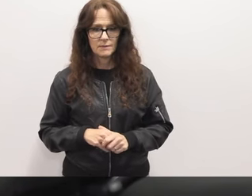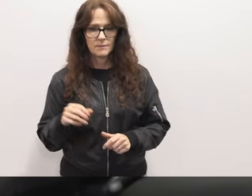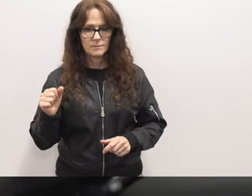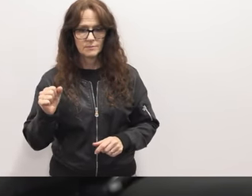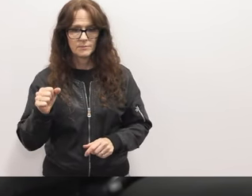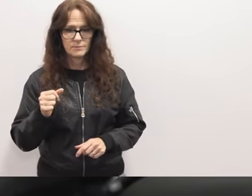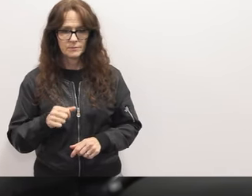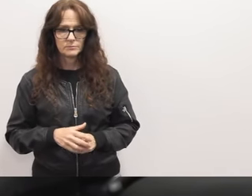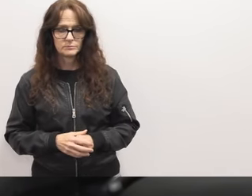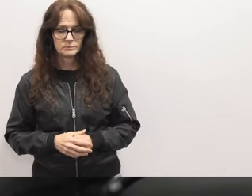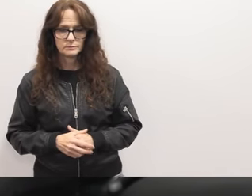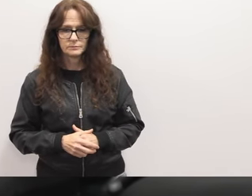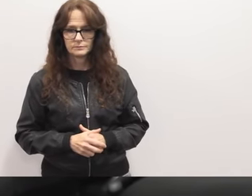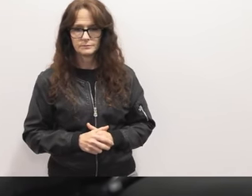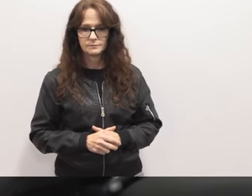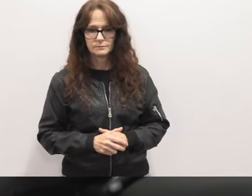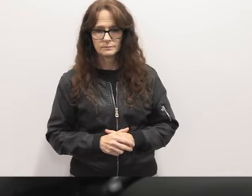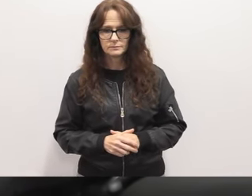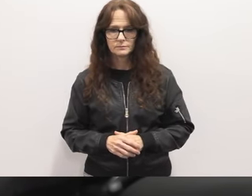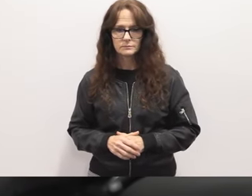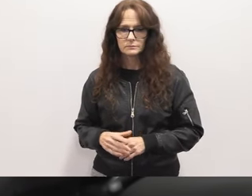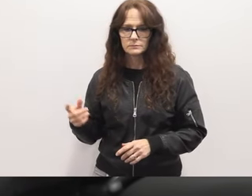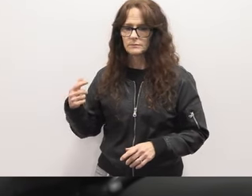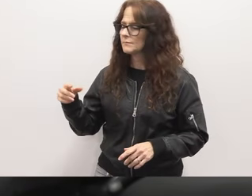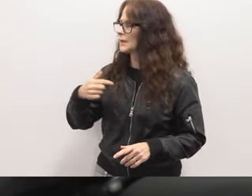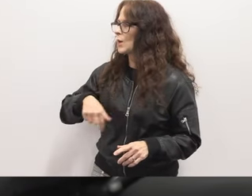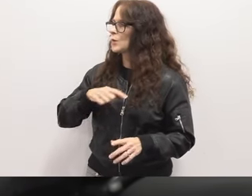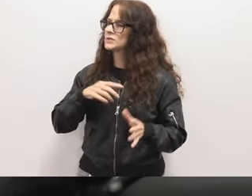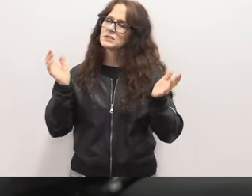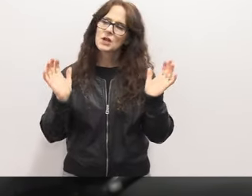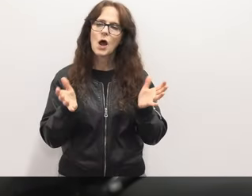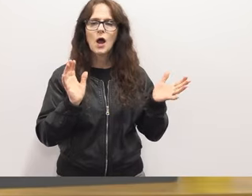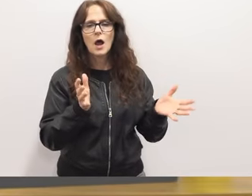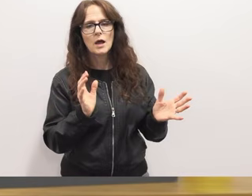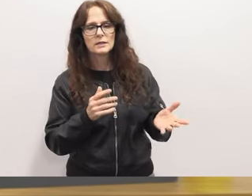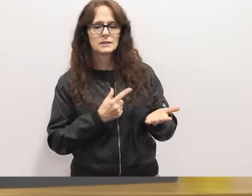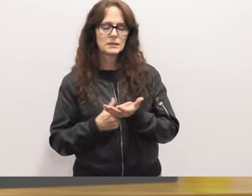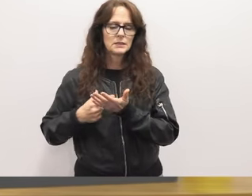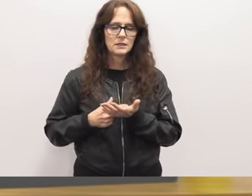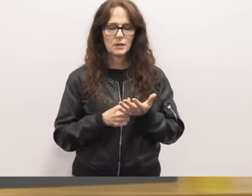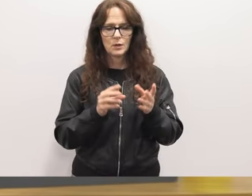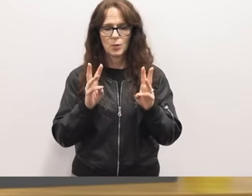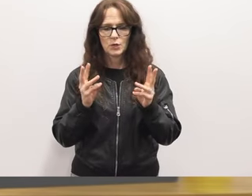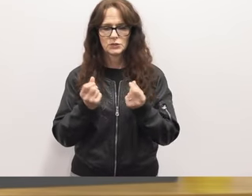Yeah. And once again, if we're just talking this through, obviously it's workshop style. [Jill Baker] Yeah.